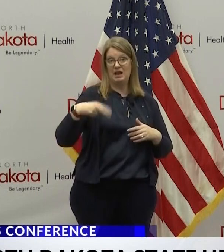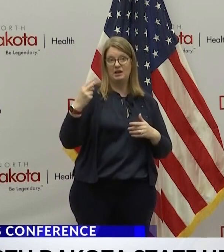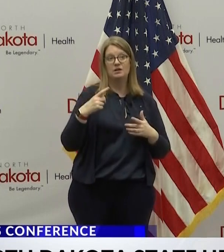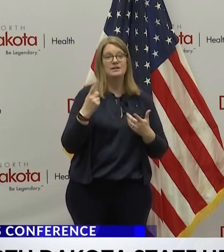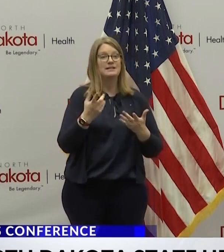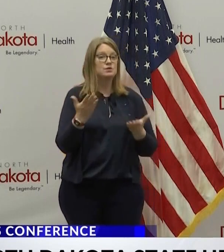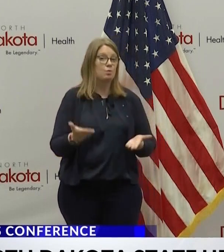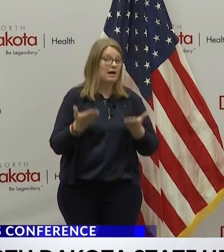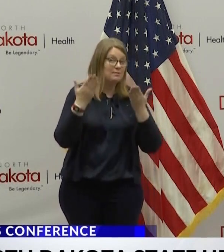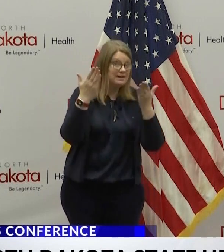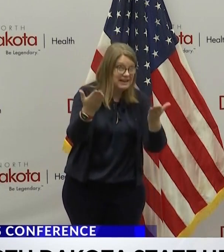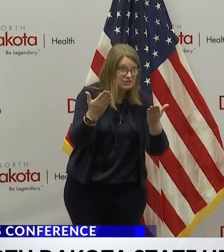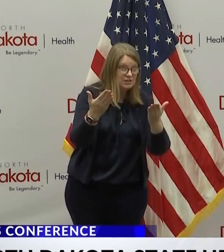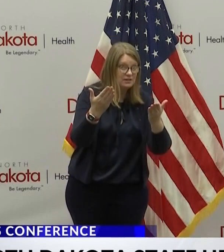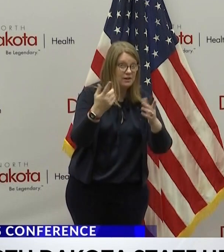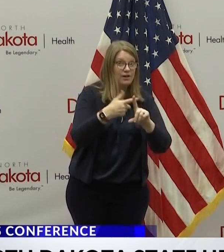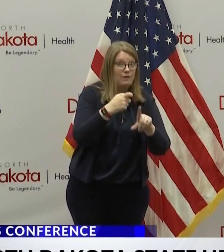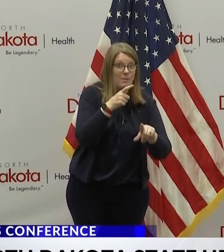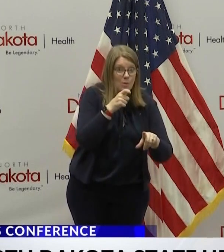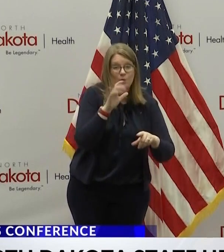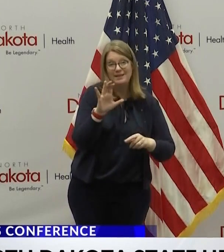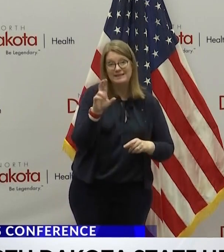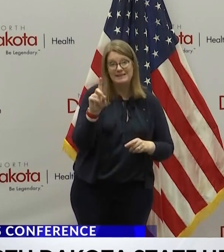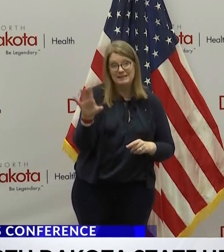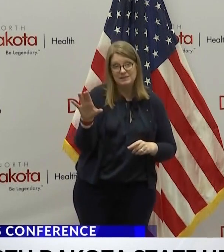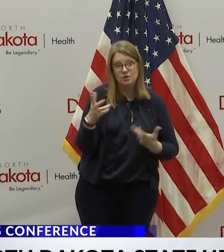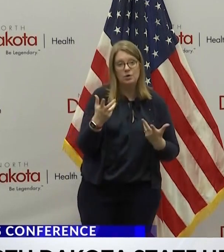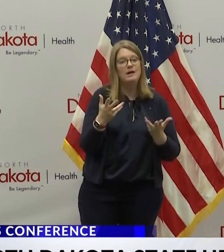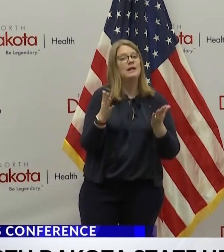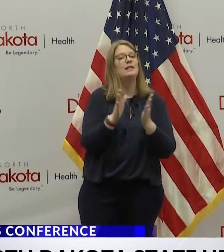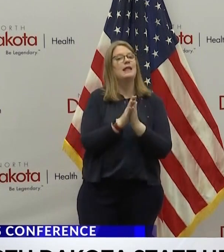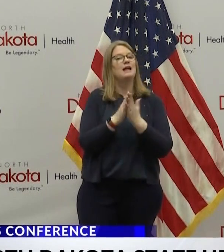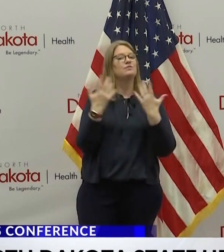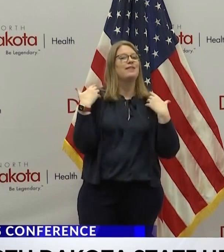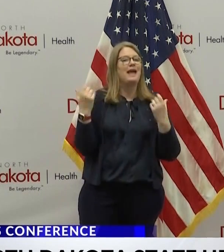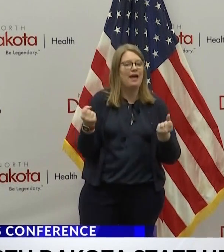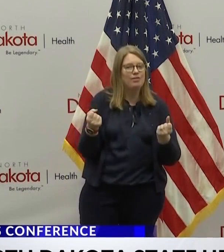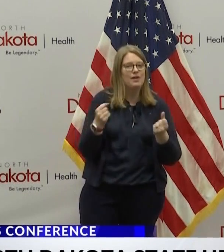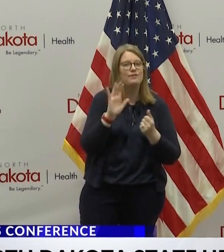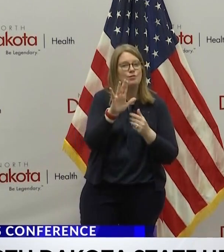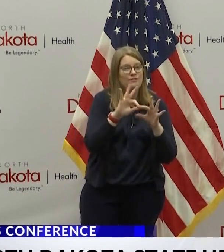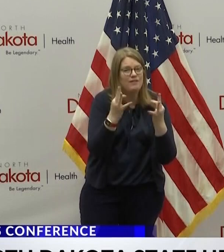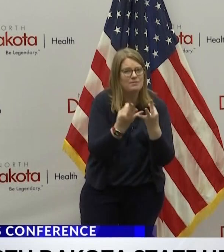YOU GO CASES ARE HIGH OR HIGHER THAN THEY ARE IN NORTH DAKOTA. AGAIN, THIS IS A RECOMMENDATION FOR THE AMERICAN PUBLIC COMING